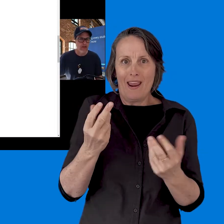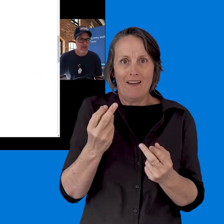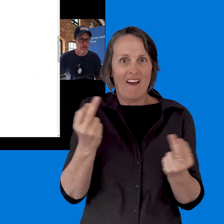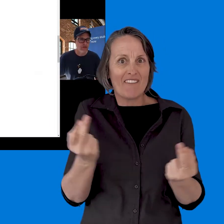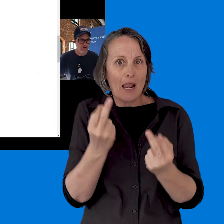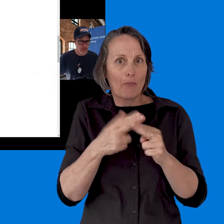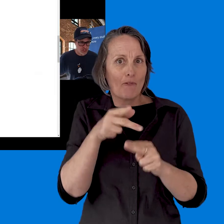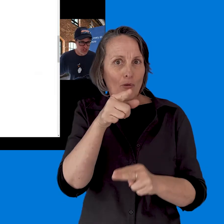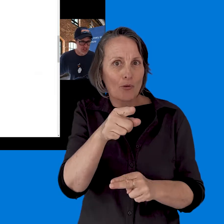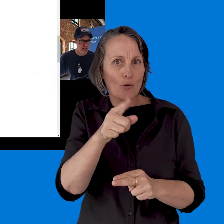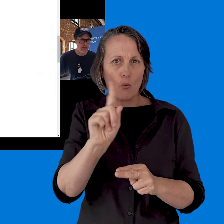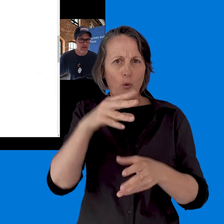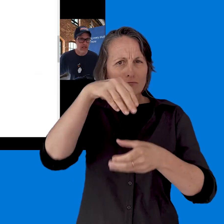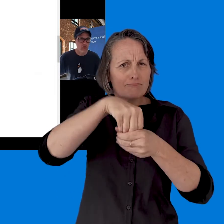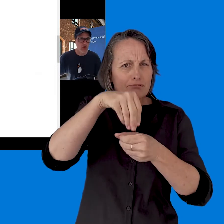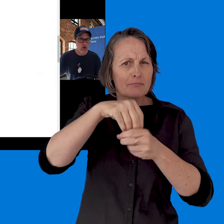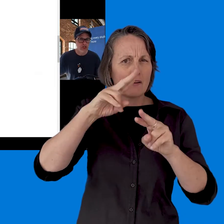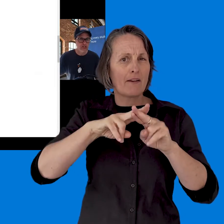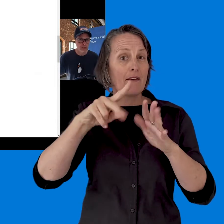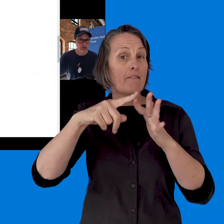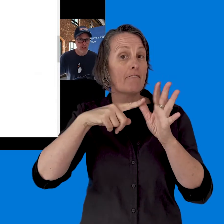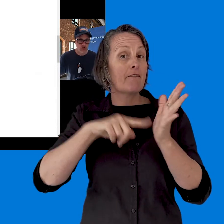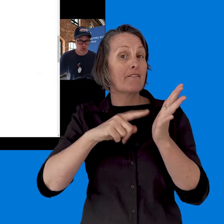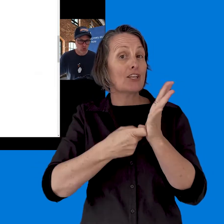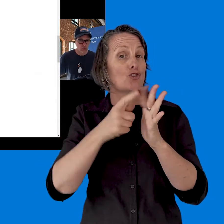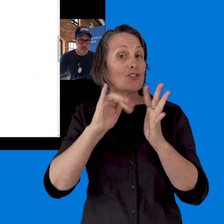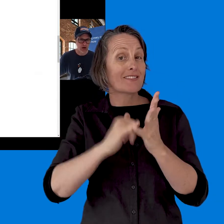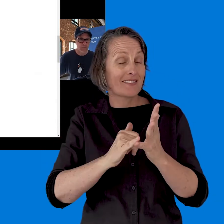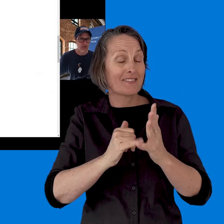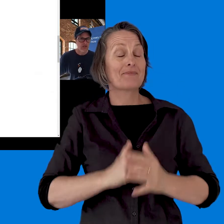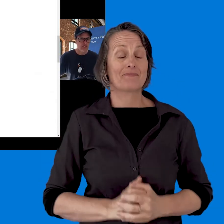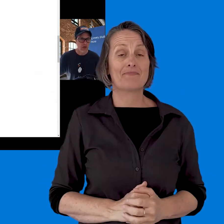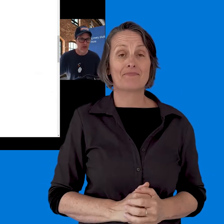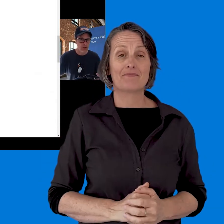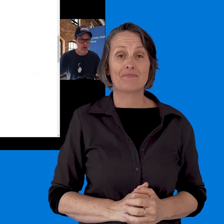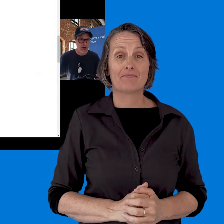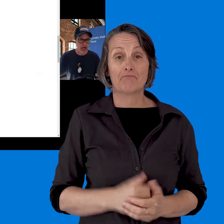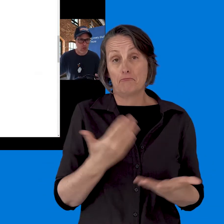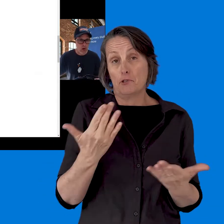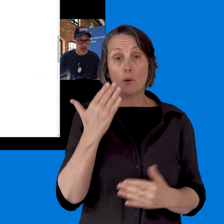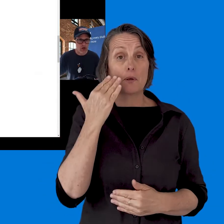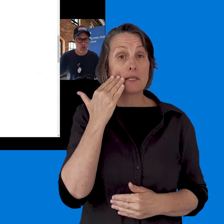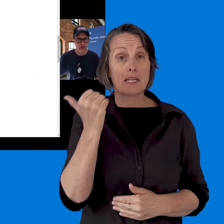and the different features that are available on different tools, alright? So whether you're on OneNote,